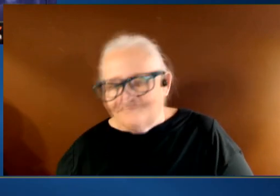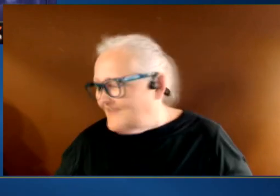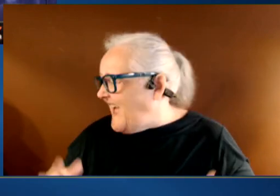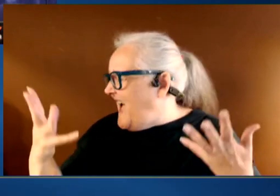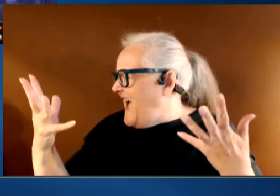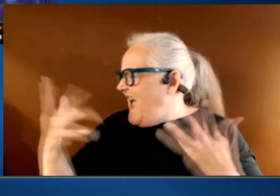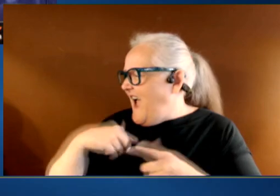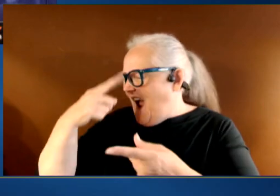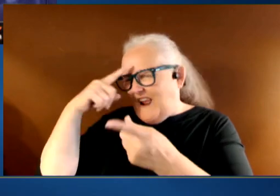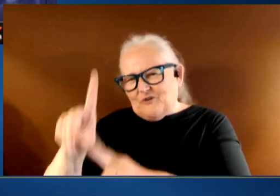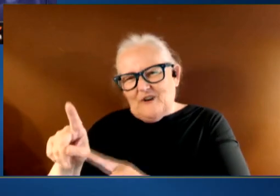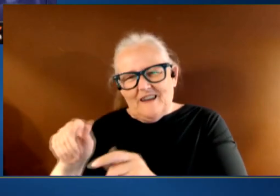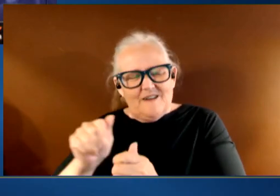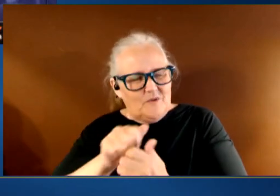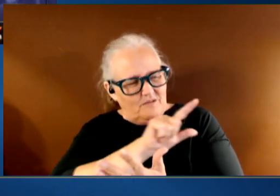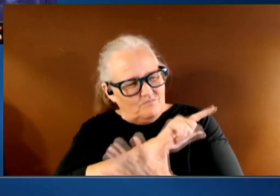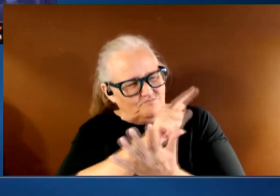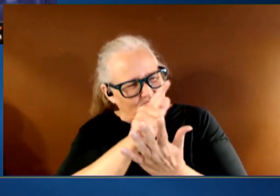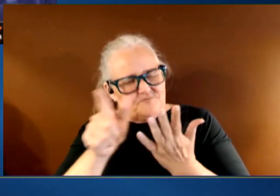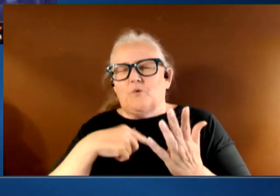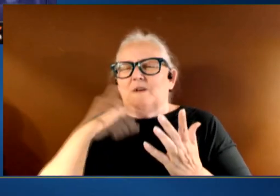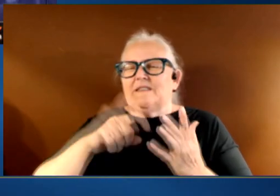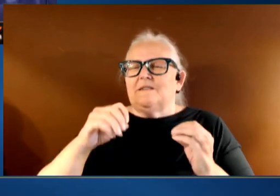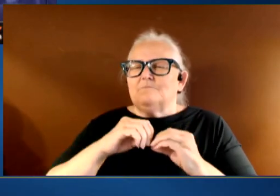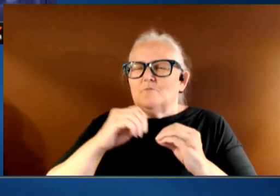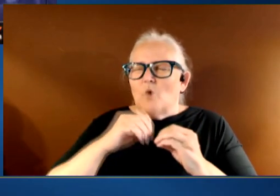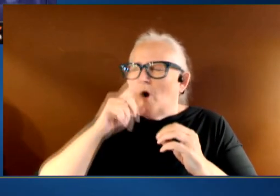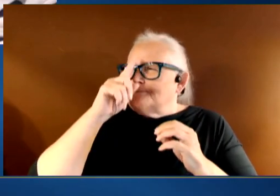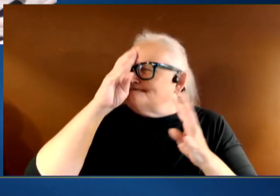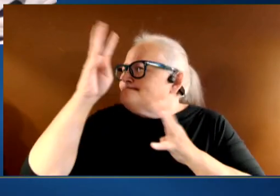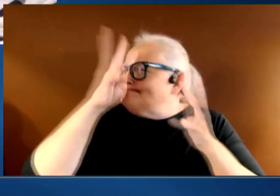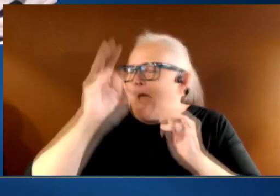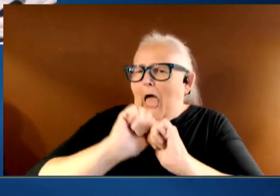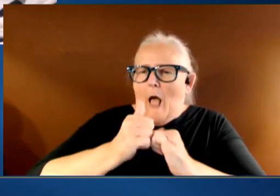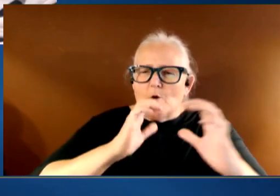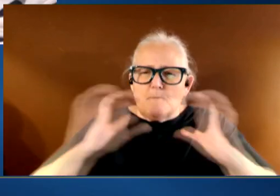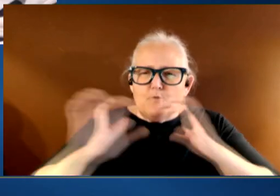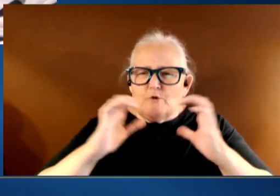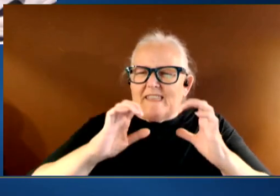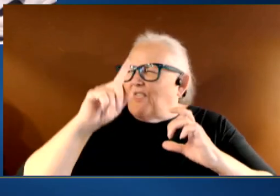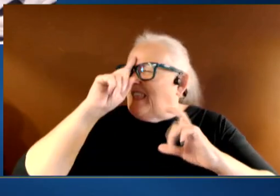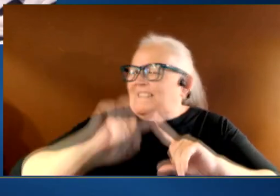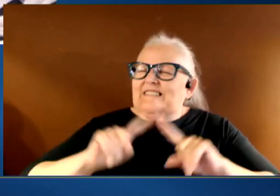more innovative with our communication. We need to think out of the box. And there is also a